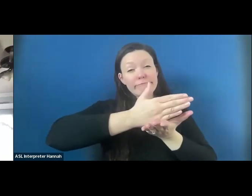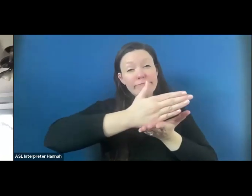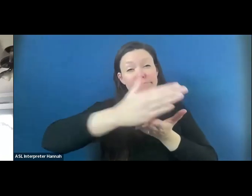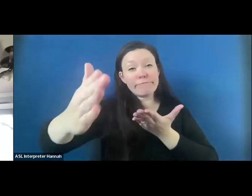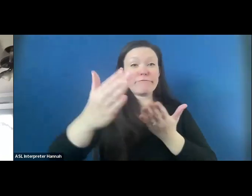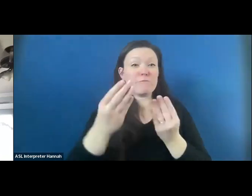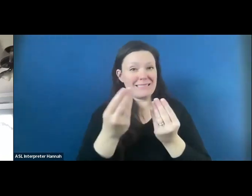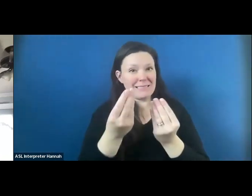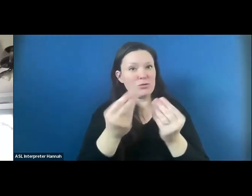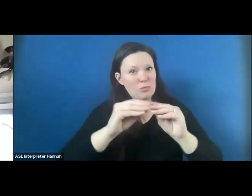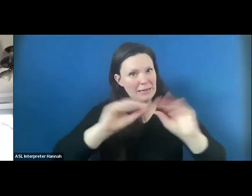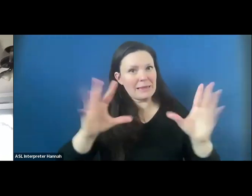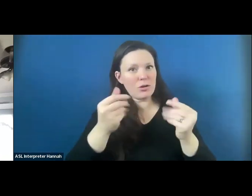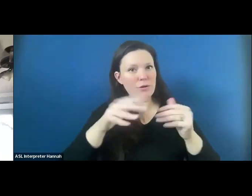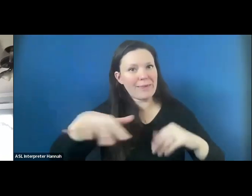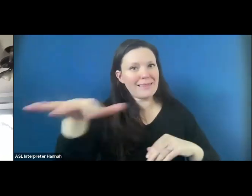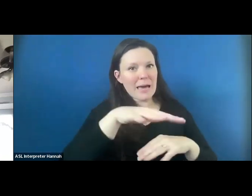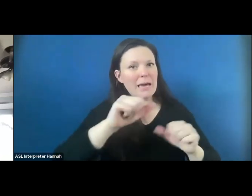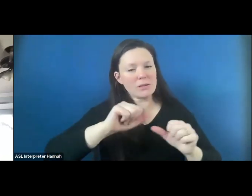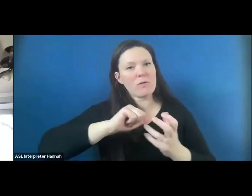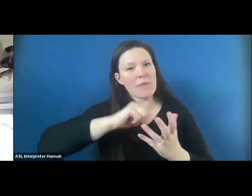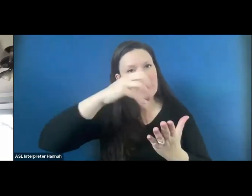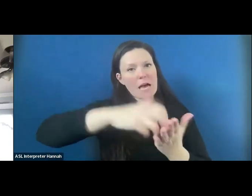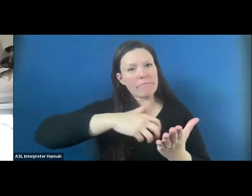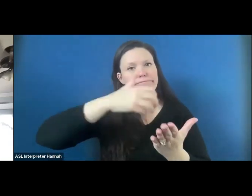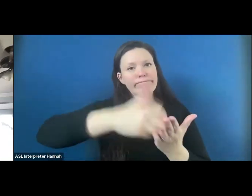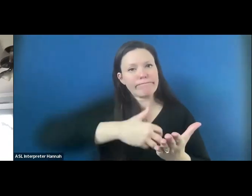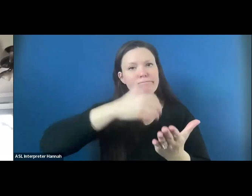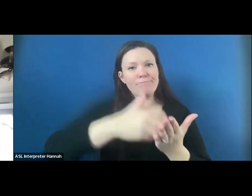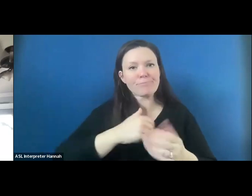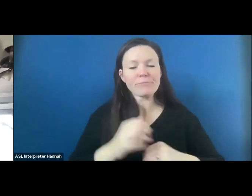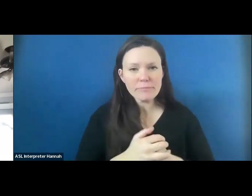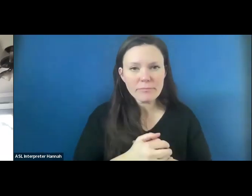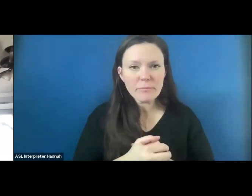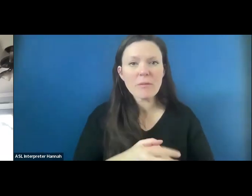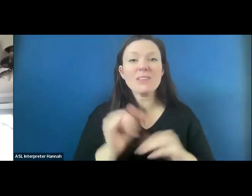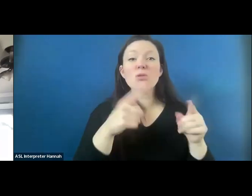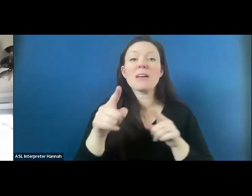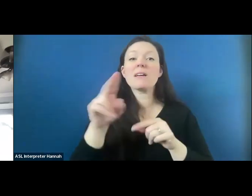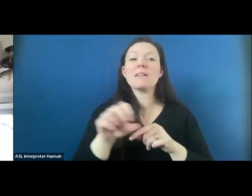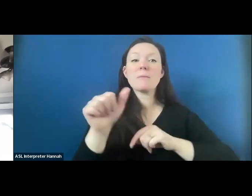there's a refinery -- it's going to be the first cobalt and nickel refinery in the so-called United States called West Wind Elements.